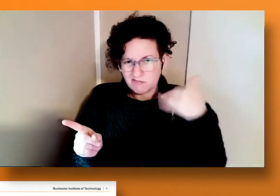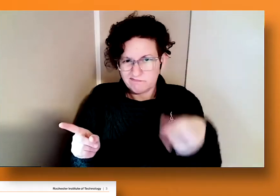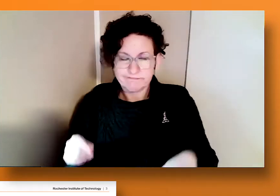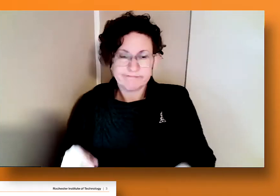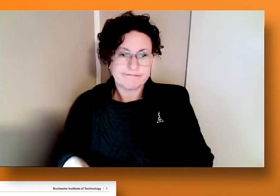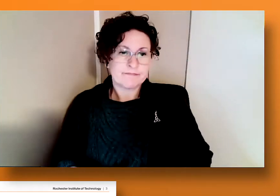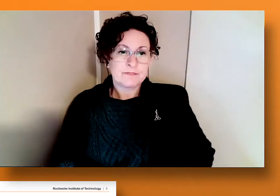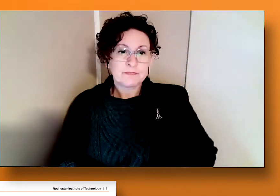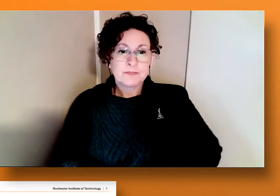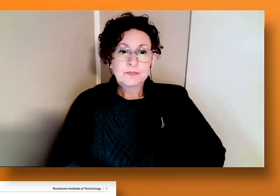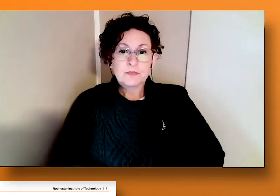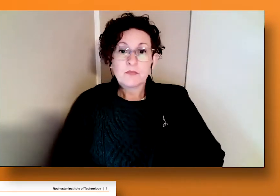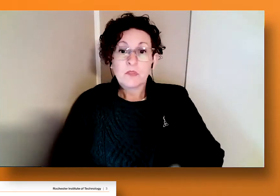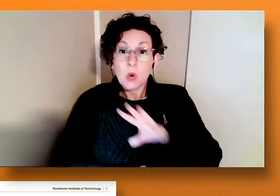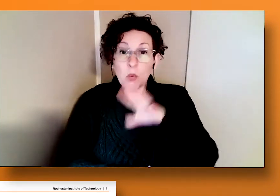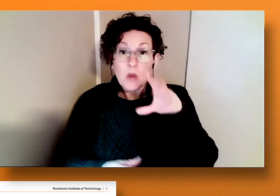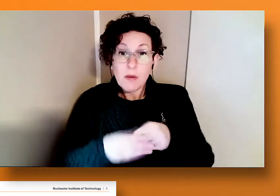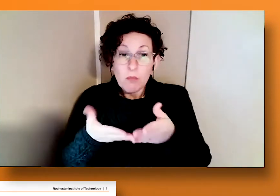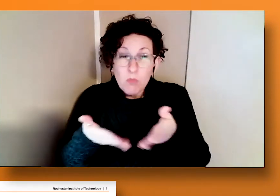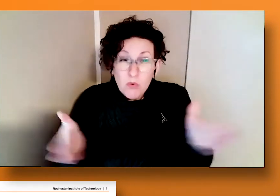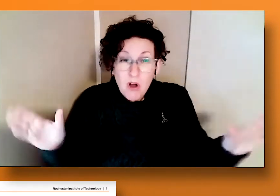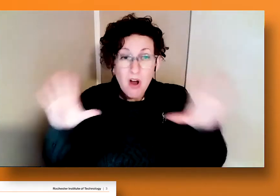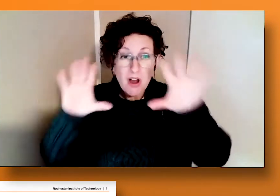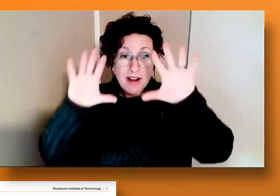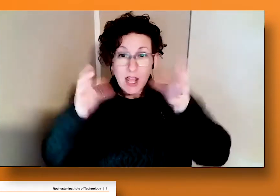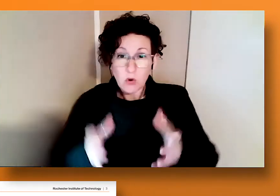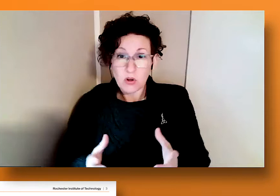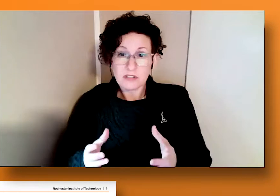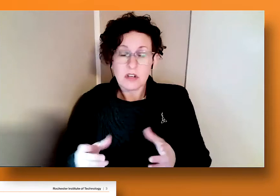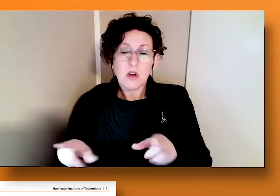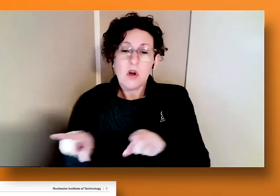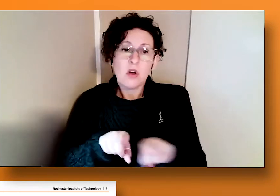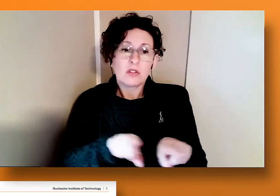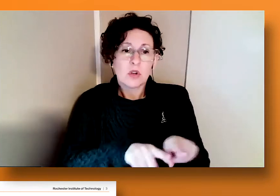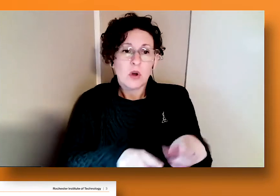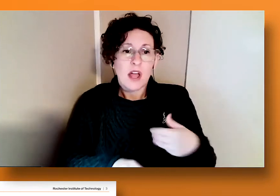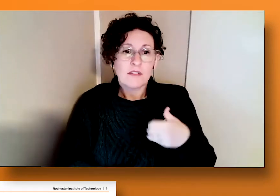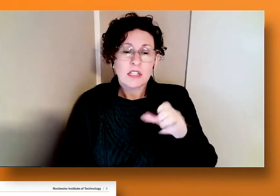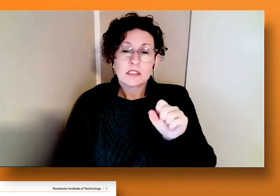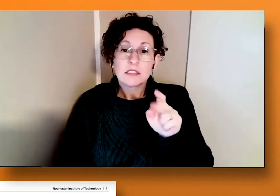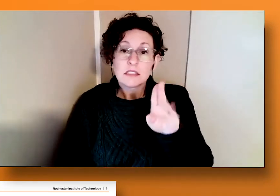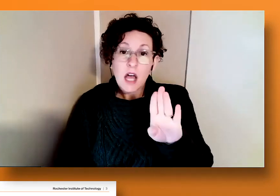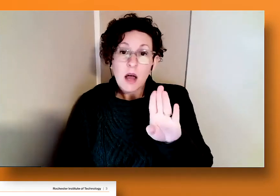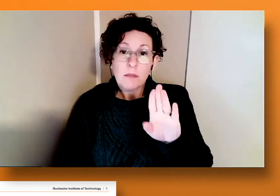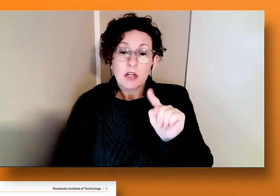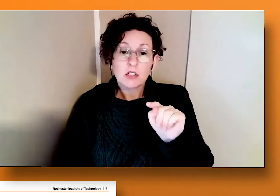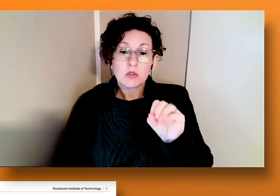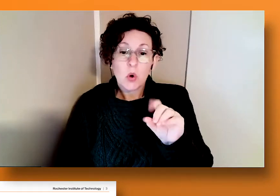And within those broad categories, there are also subtotal lines.